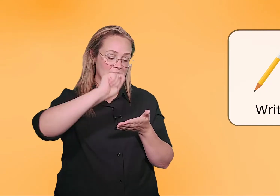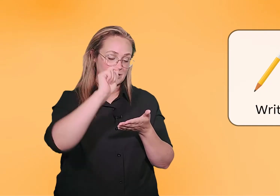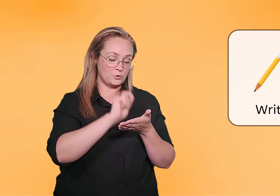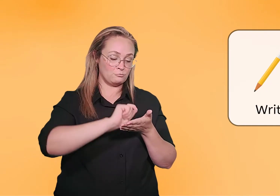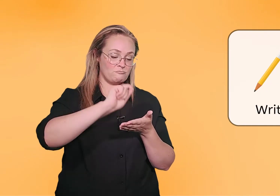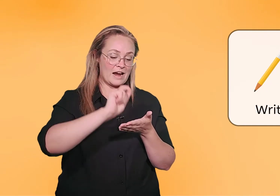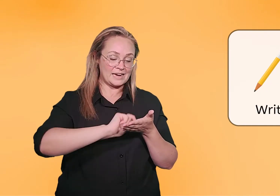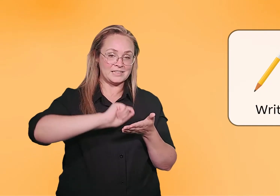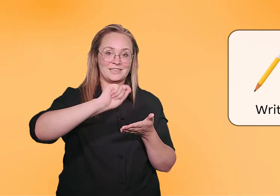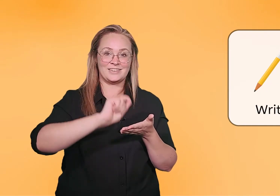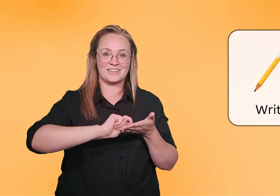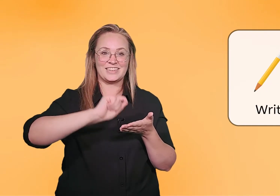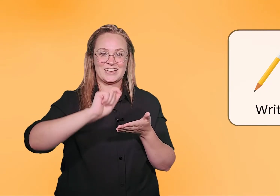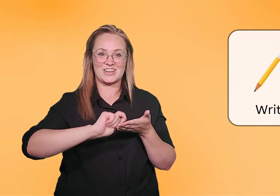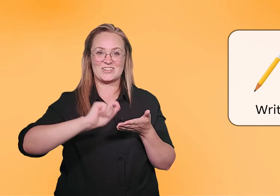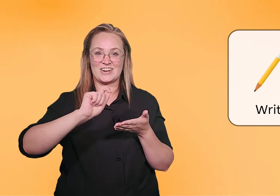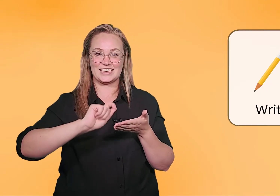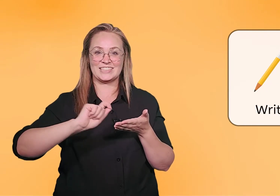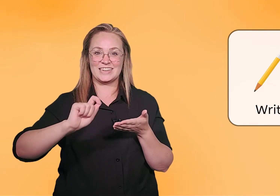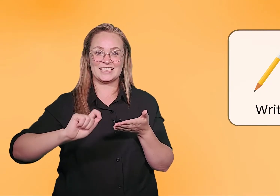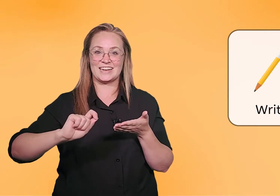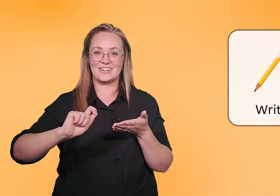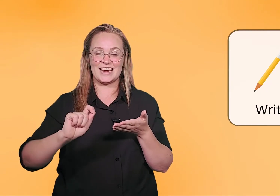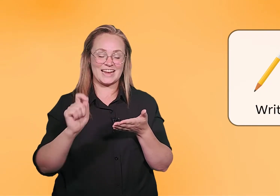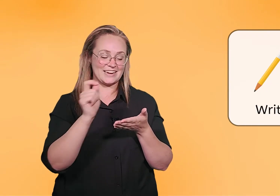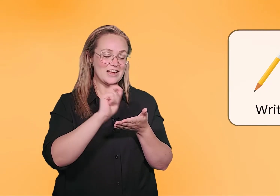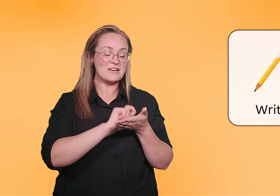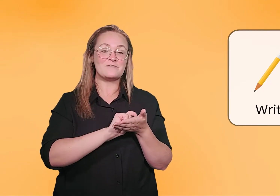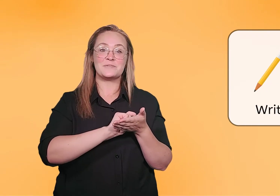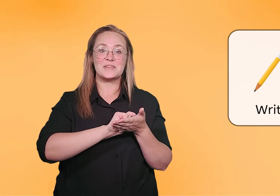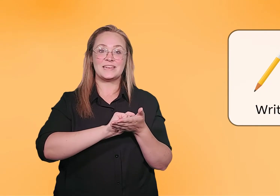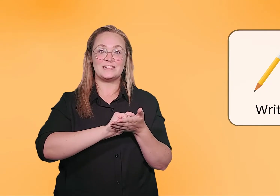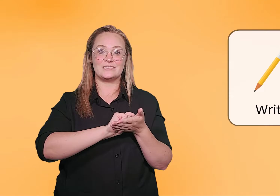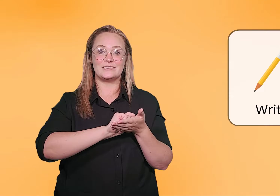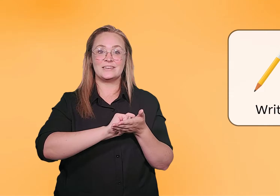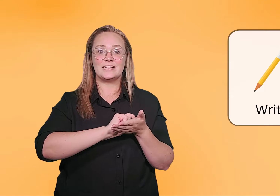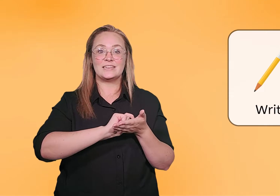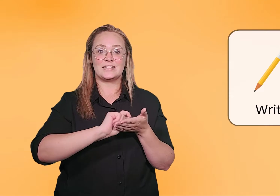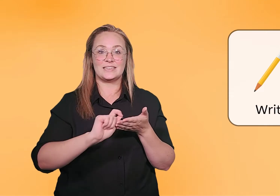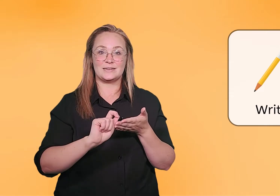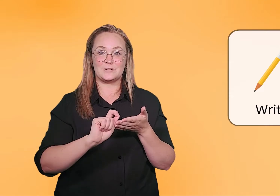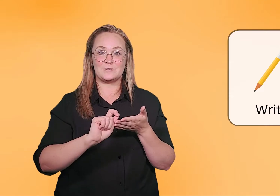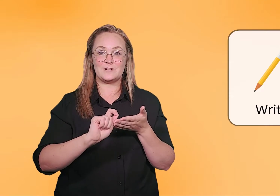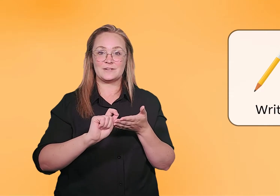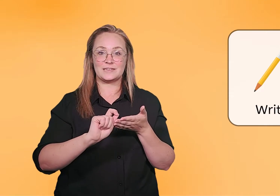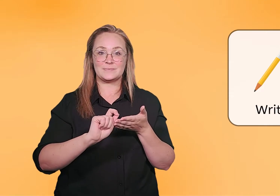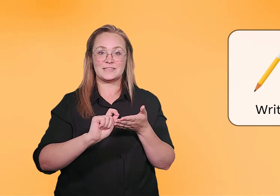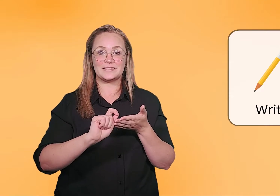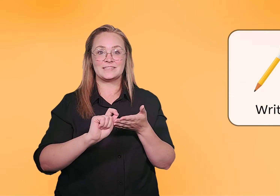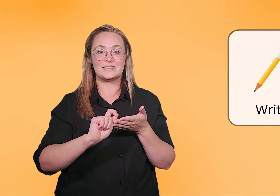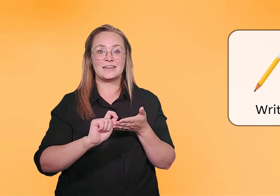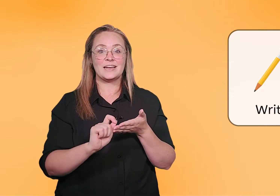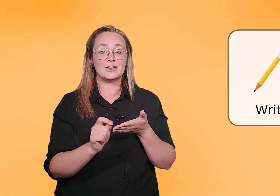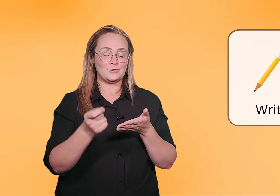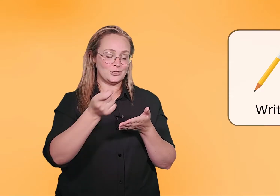Then you write across your non-dominant hand, from the heel to the tip of your fingertips. You